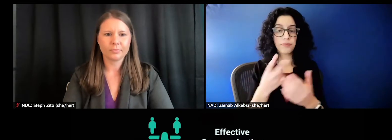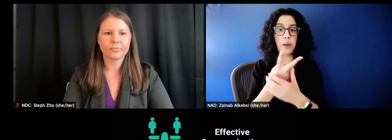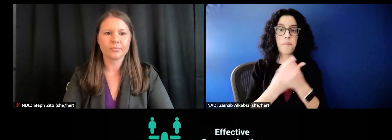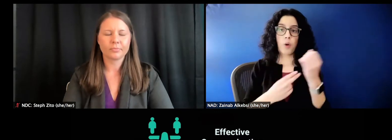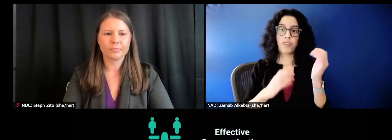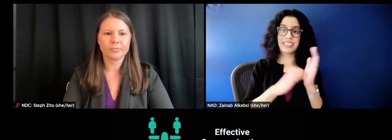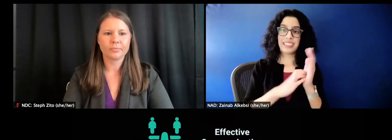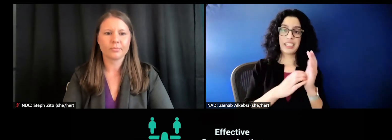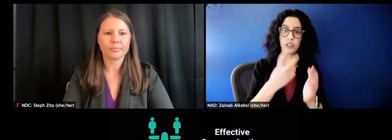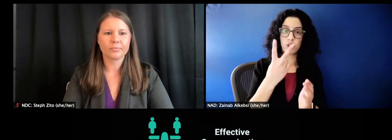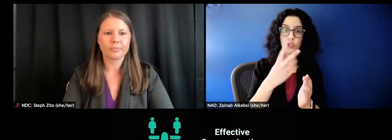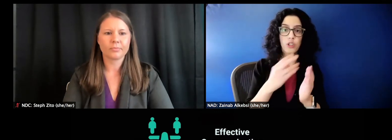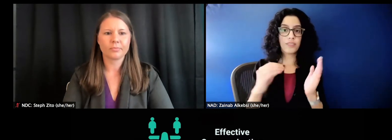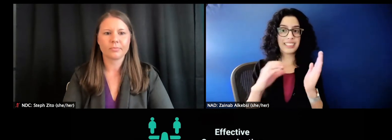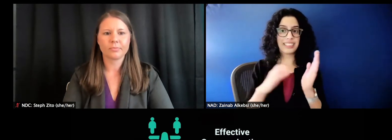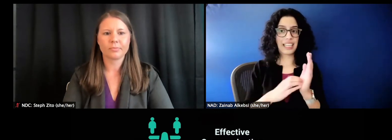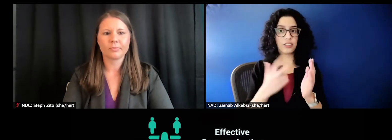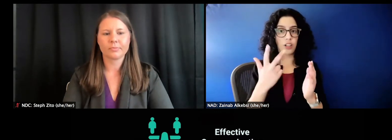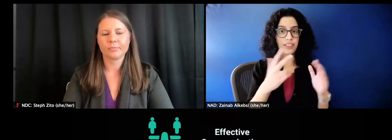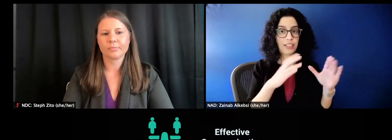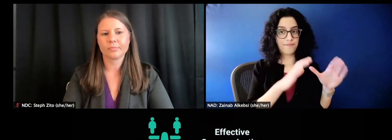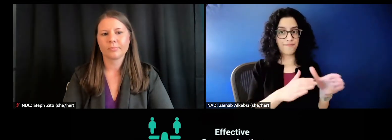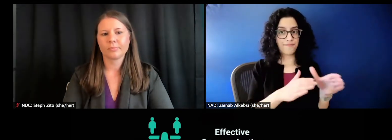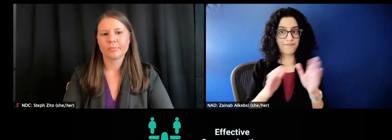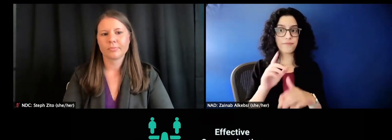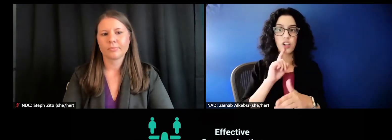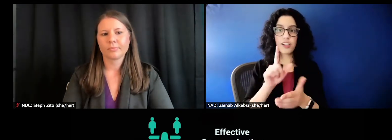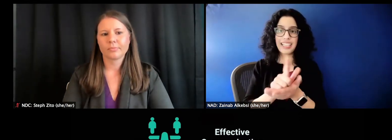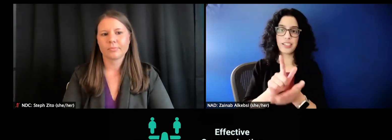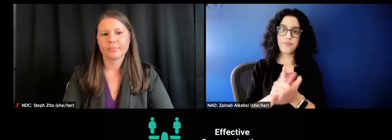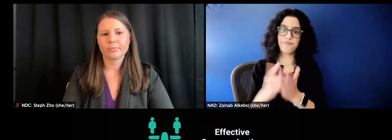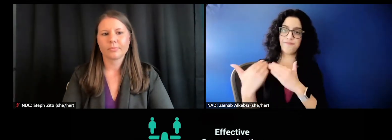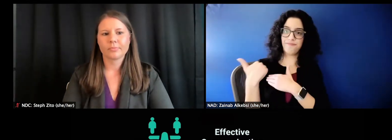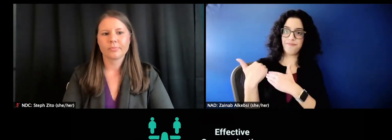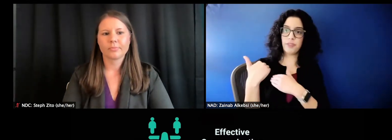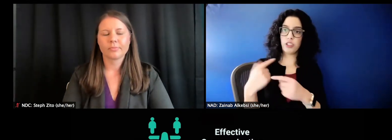Both Titles II and III entities